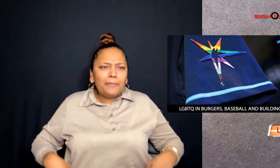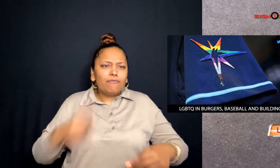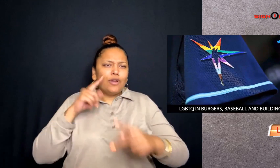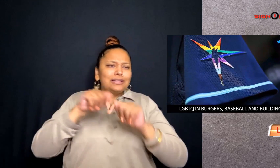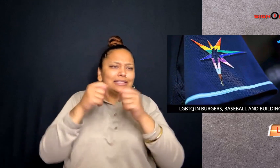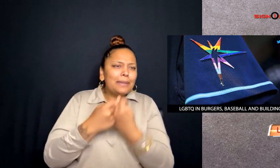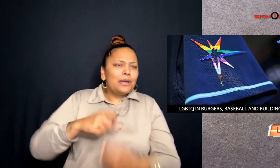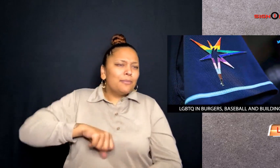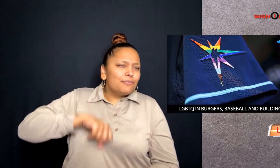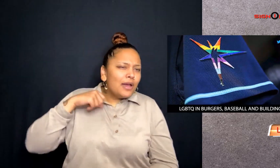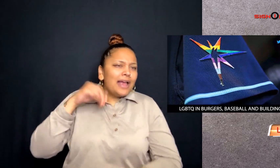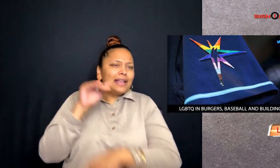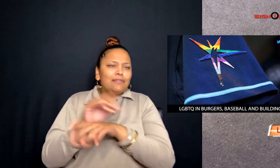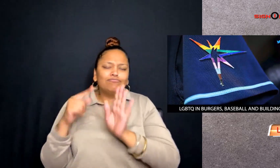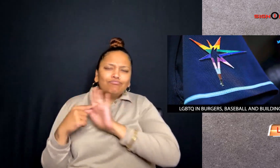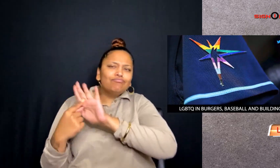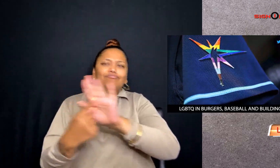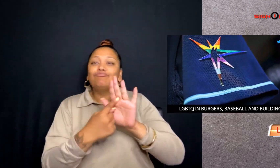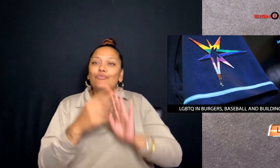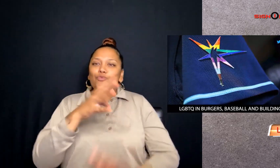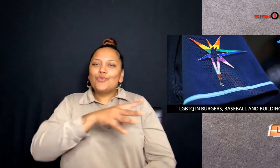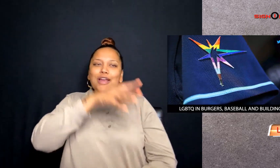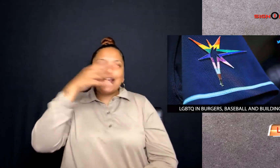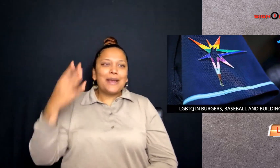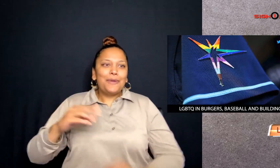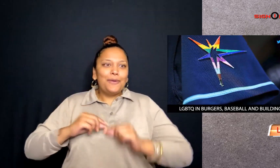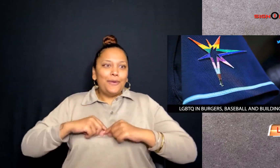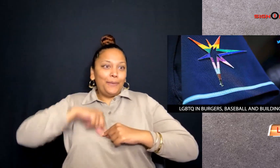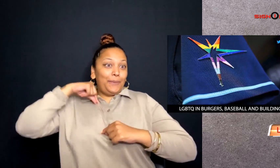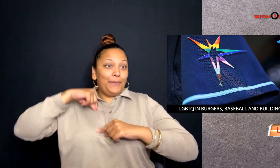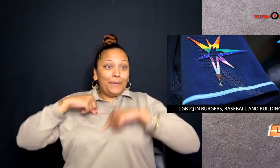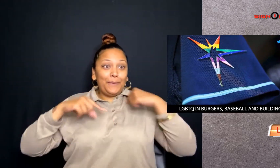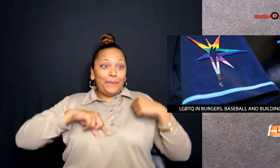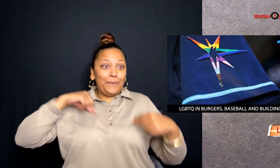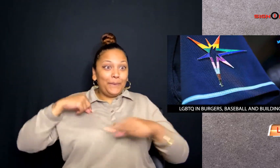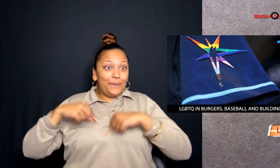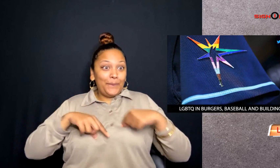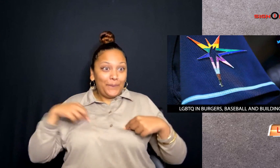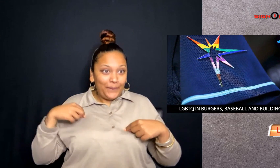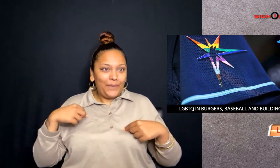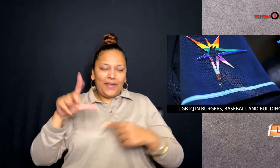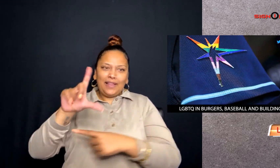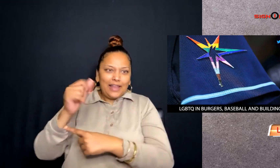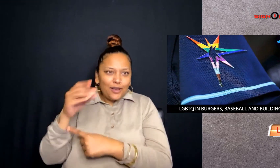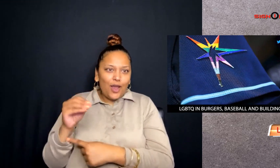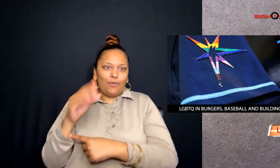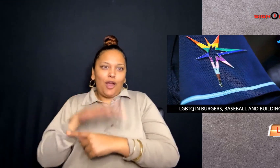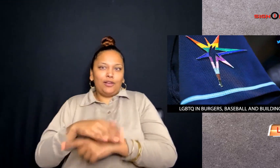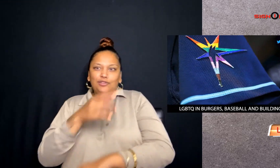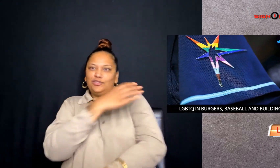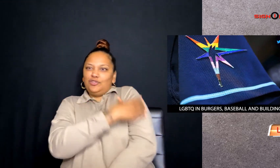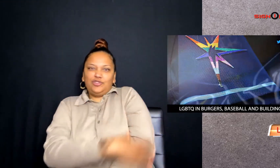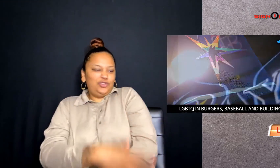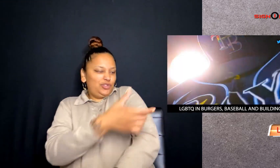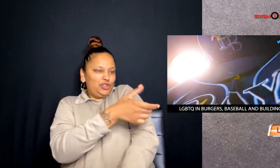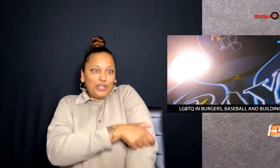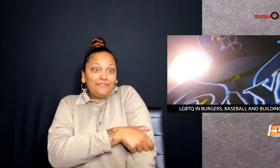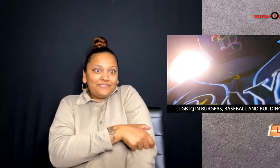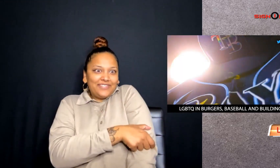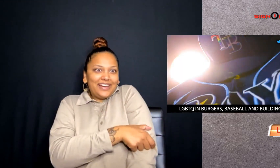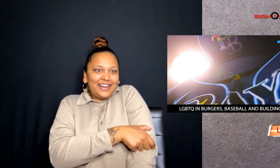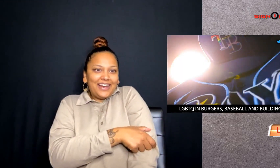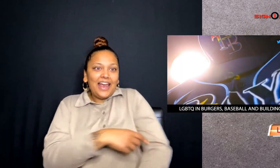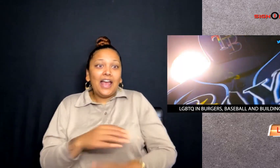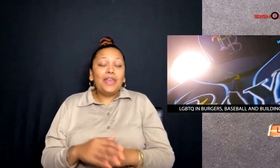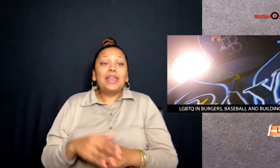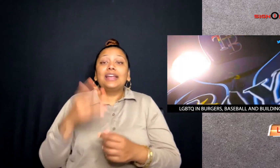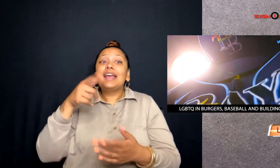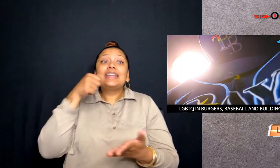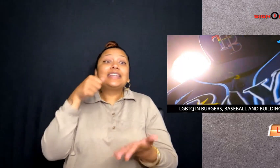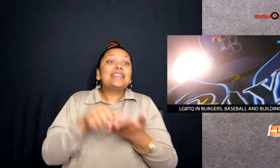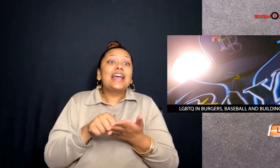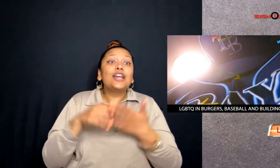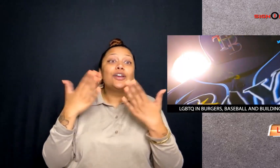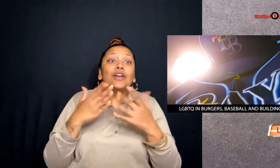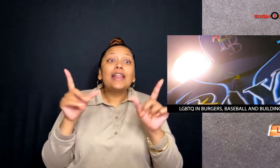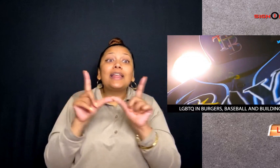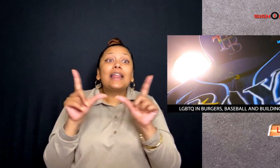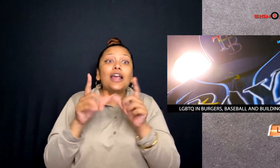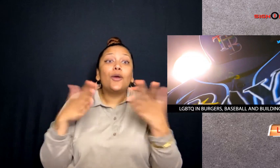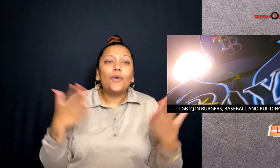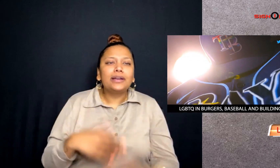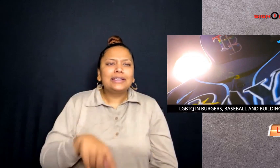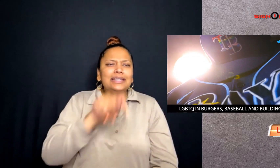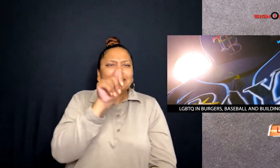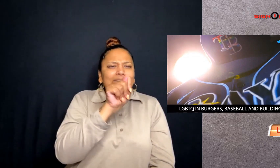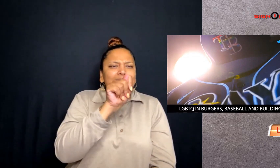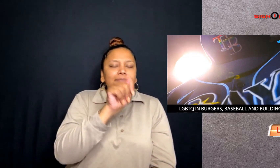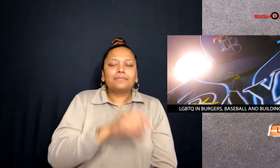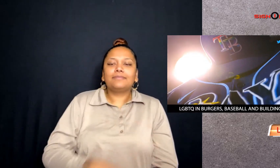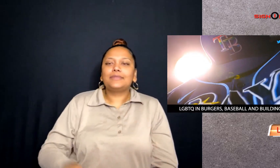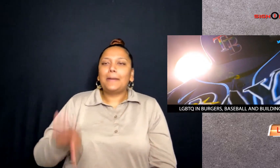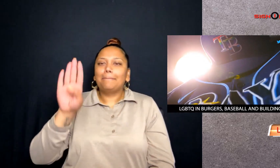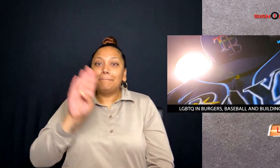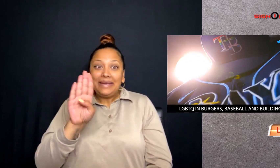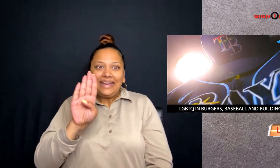uniforms for the team's pride night featuring a rainbow logo on the sleeve and the letters